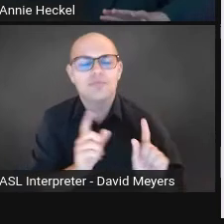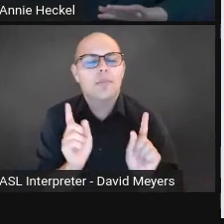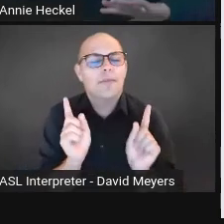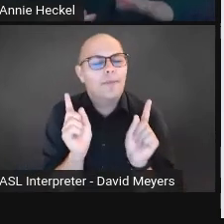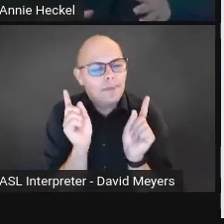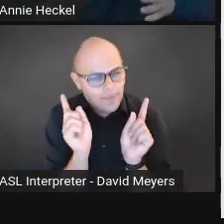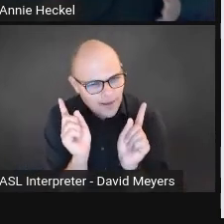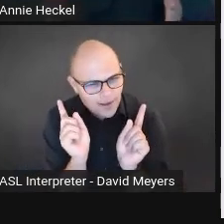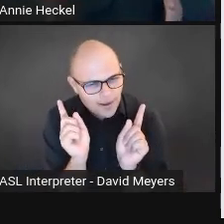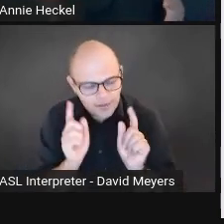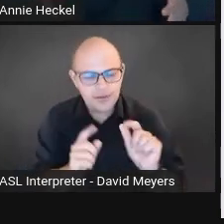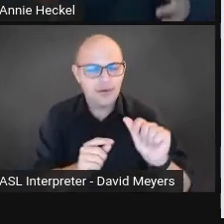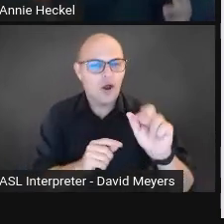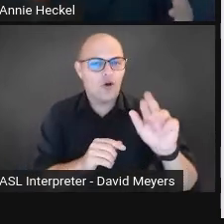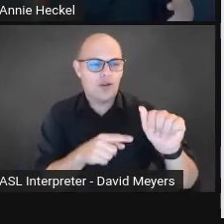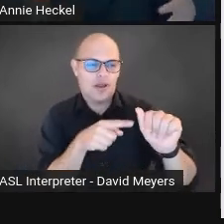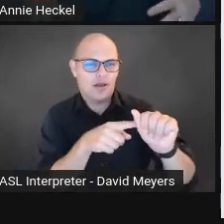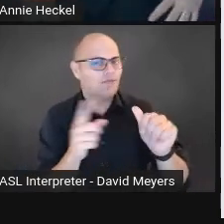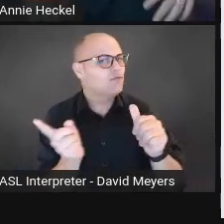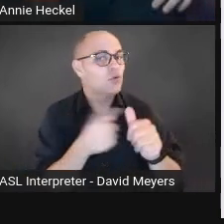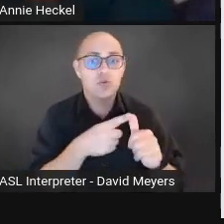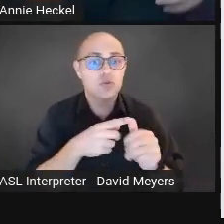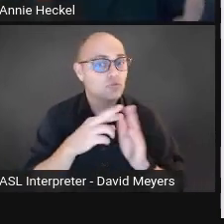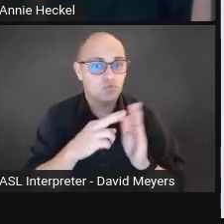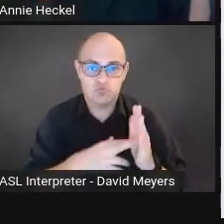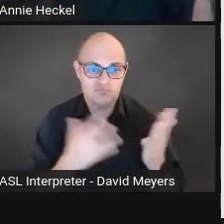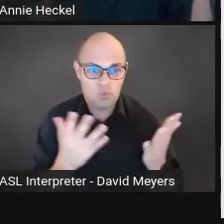of ARIA is essentially don't use ARIA.